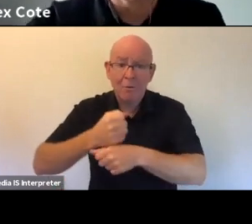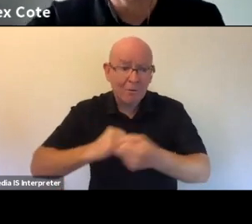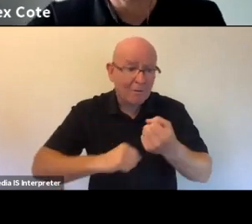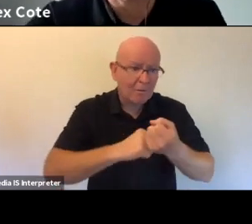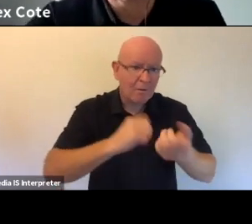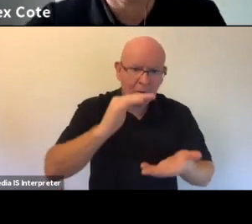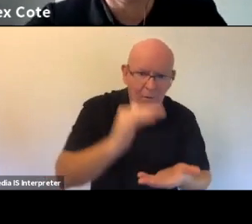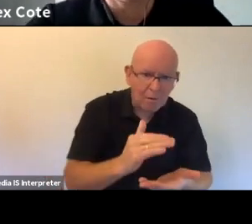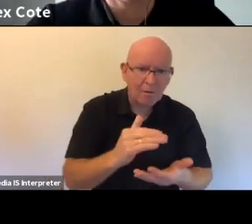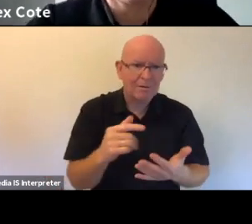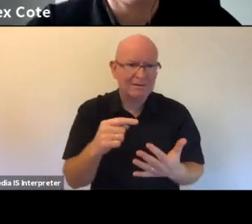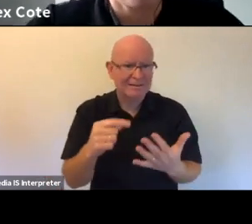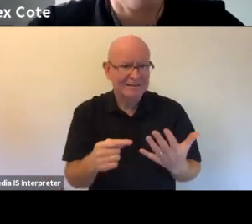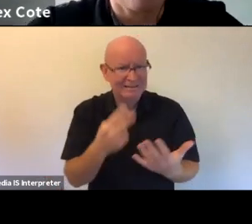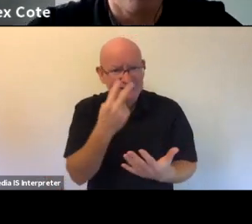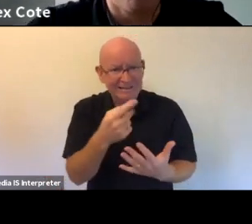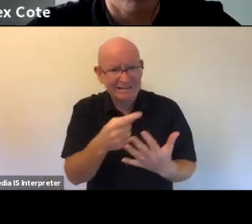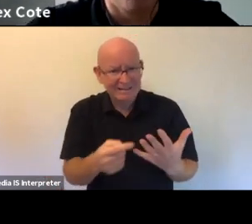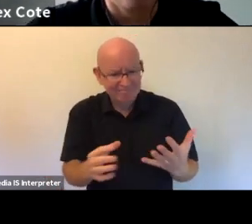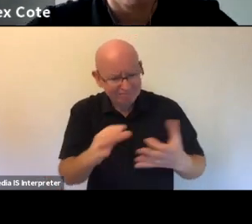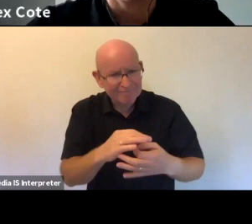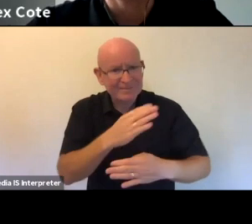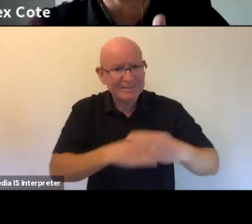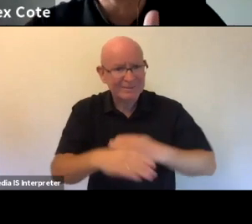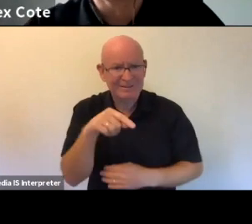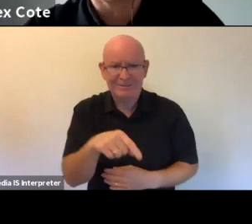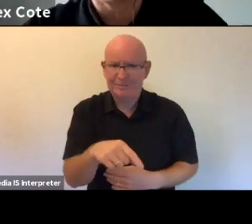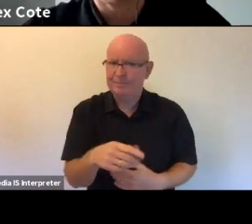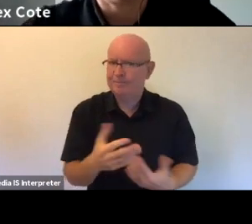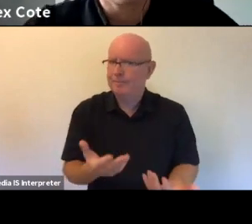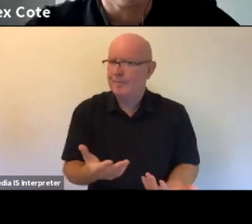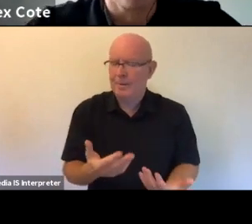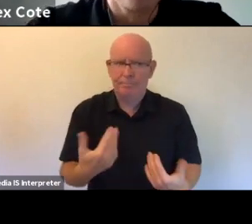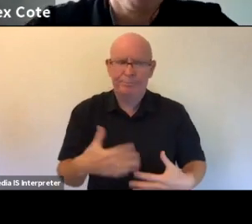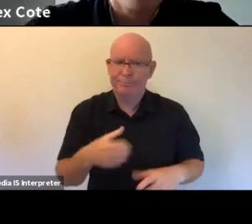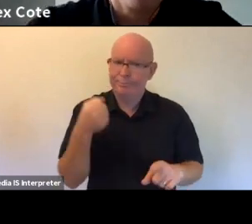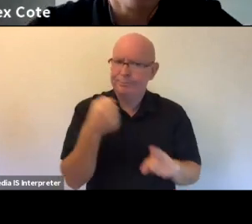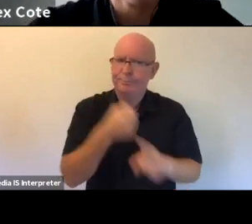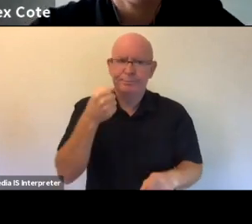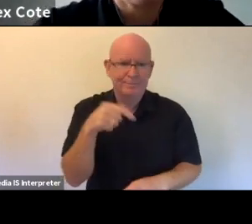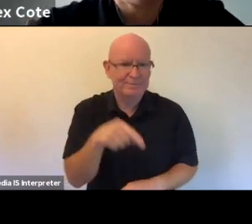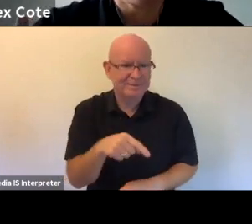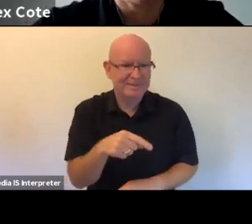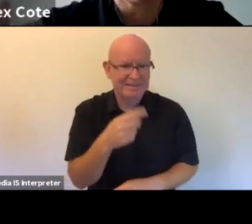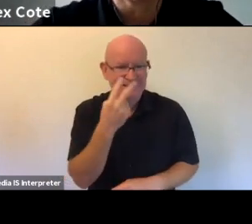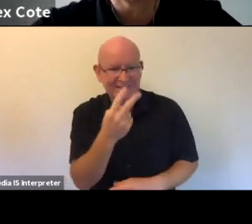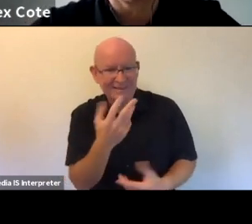where most of the support is provided by family members. The orange bar shows the costs that people face